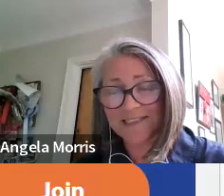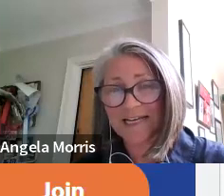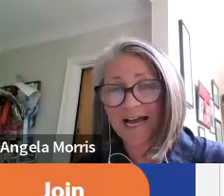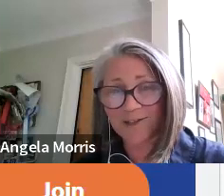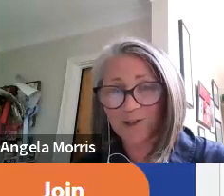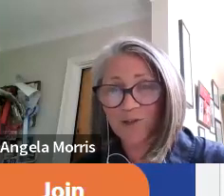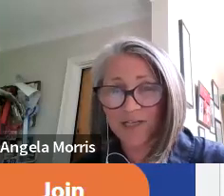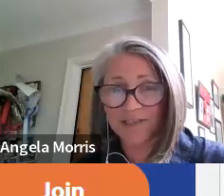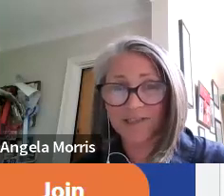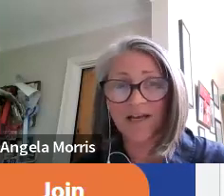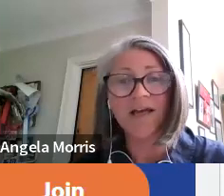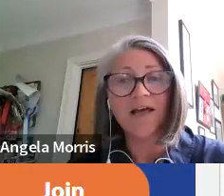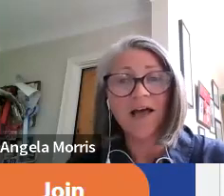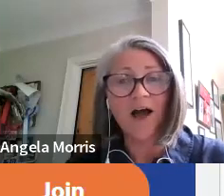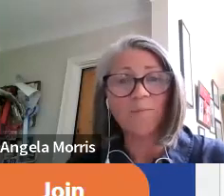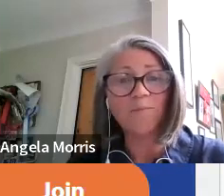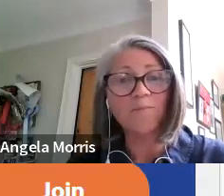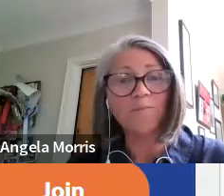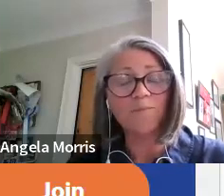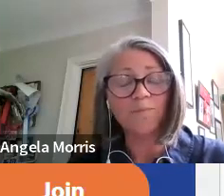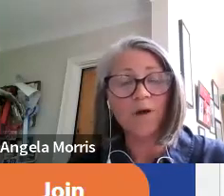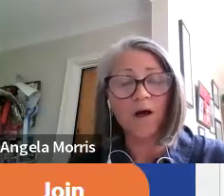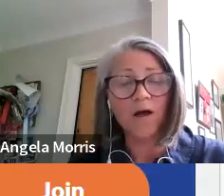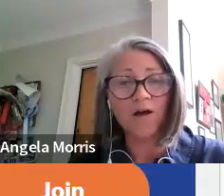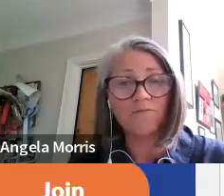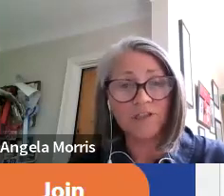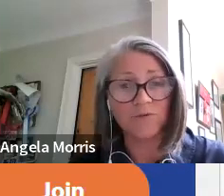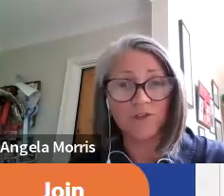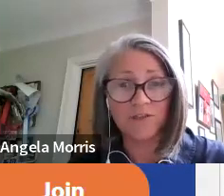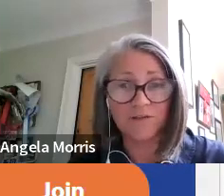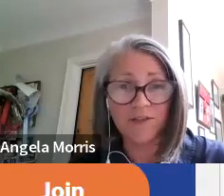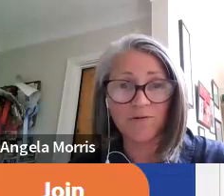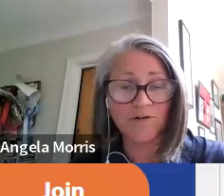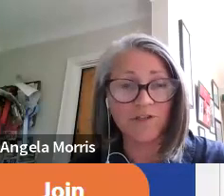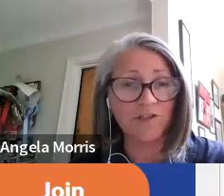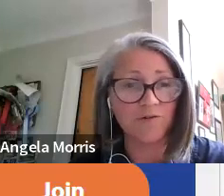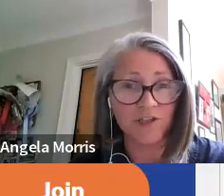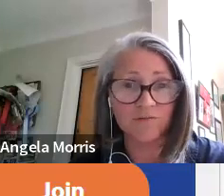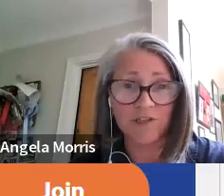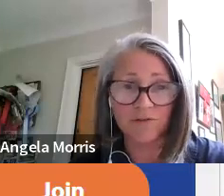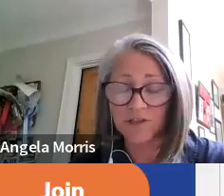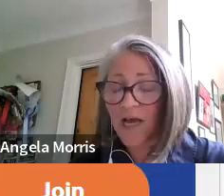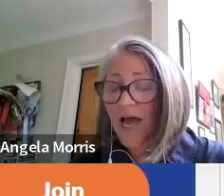said they hadn't used this resource, the audiology refresher resource.